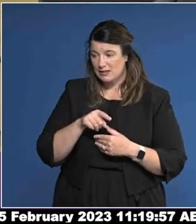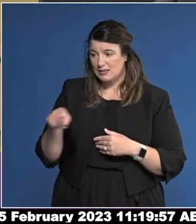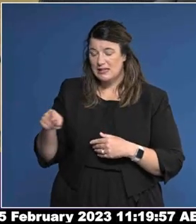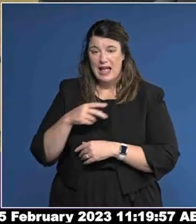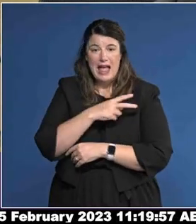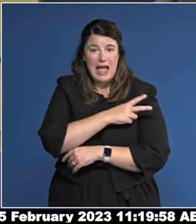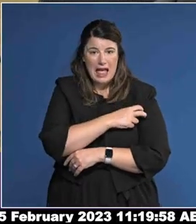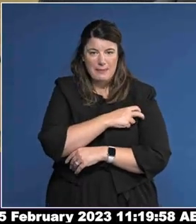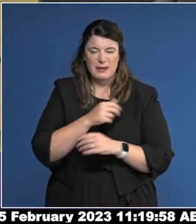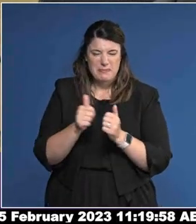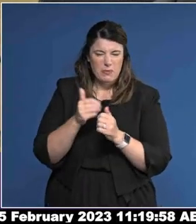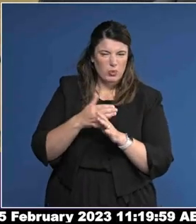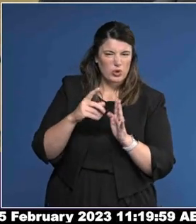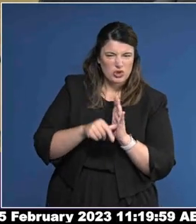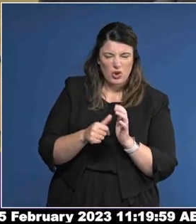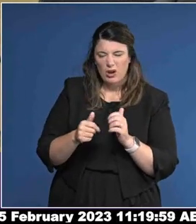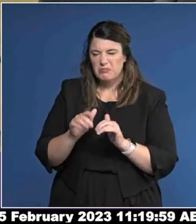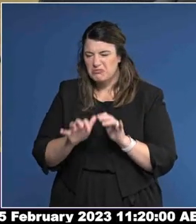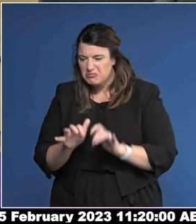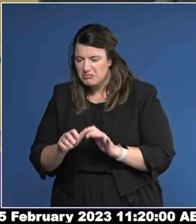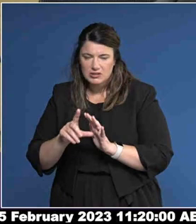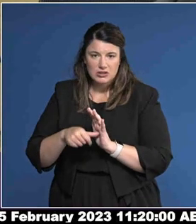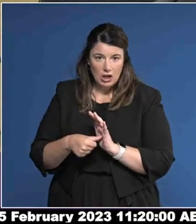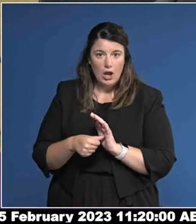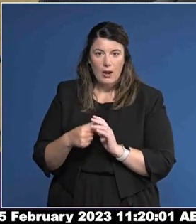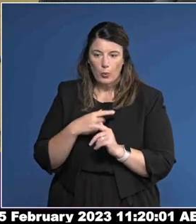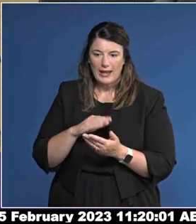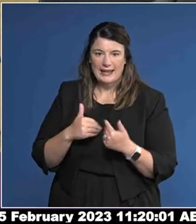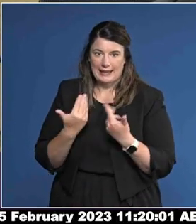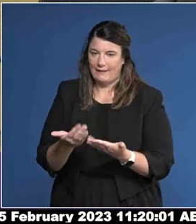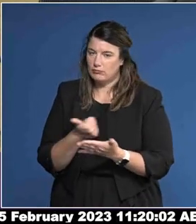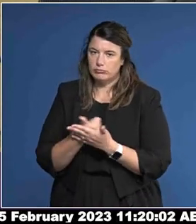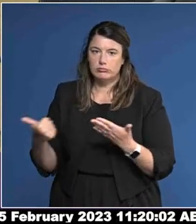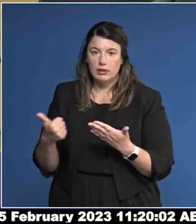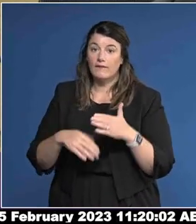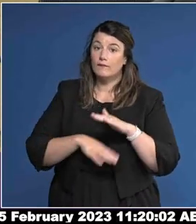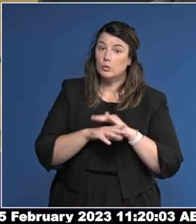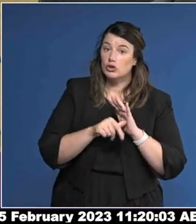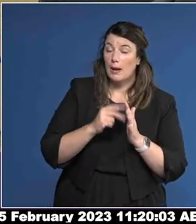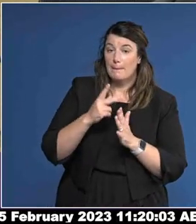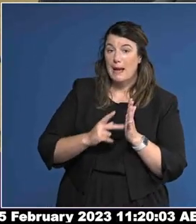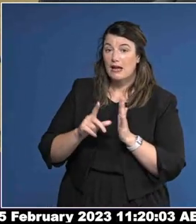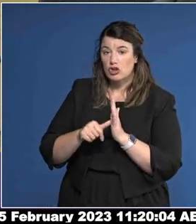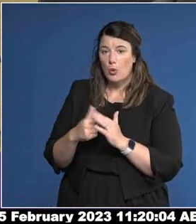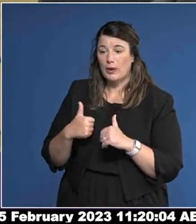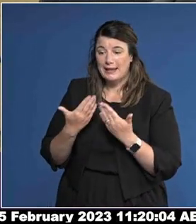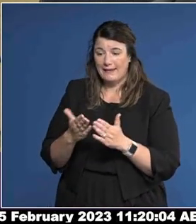to our staff. So specifically for our full-time and our permanent staff, they still have some of that administration time, which is a flow over.